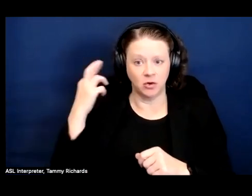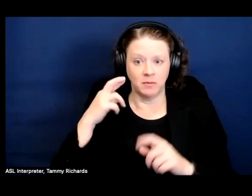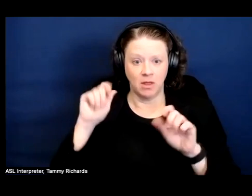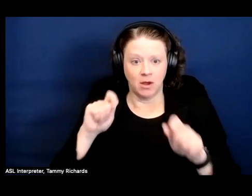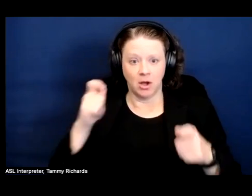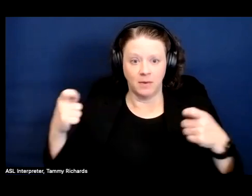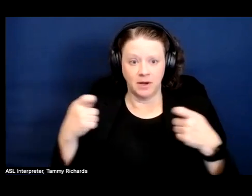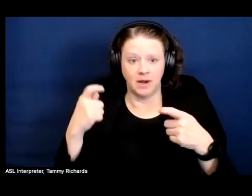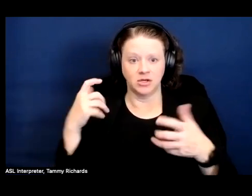it will help.